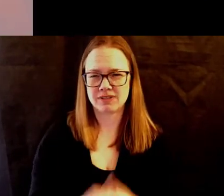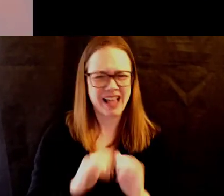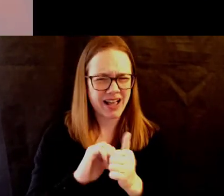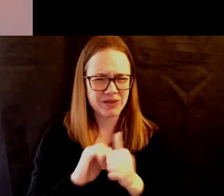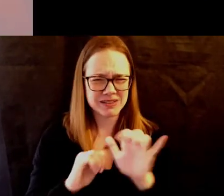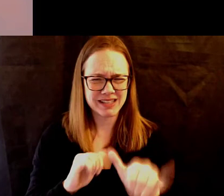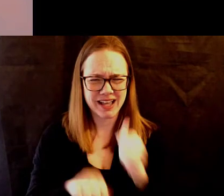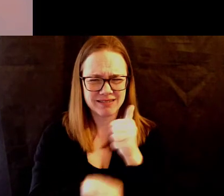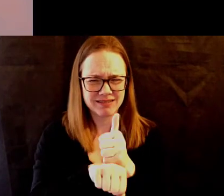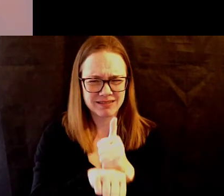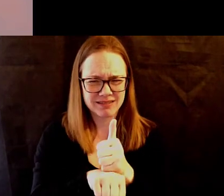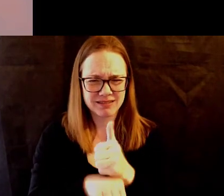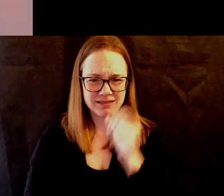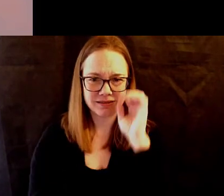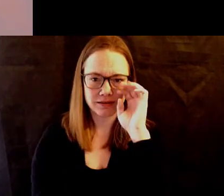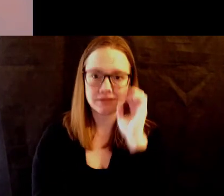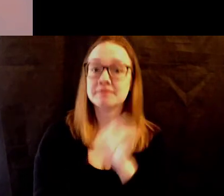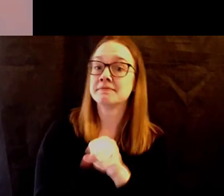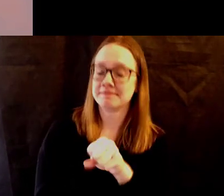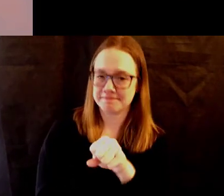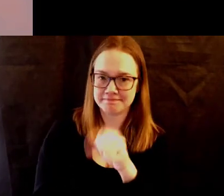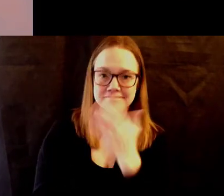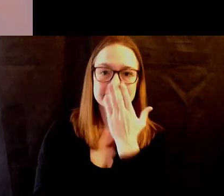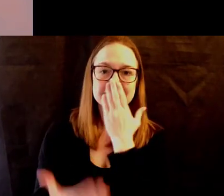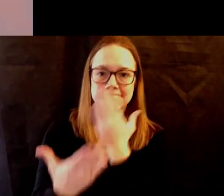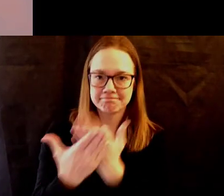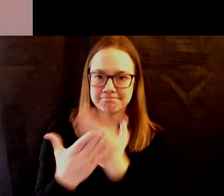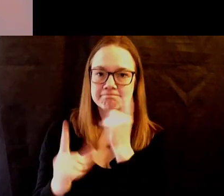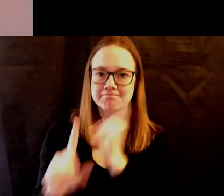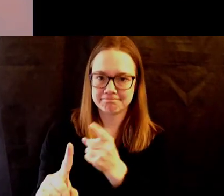And I would say always.